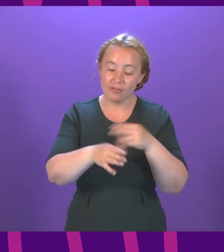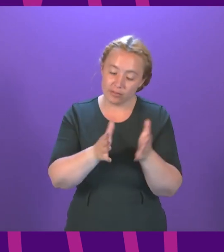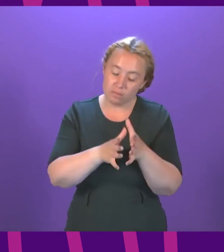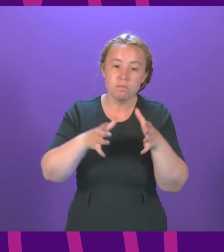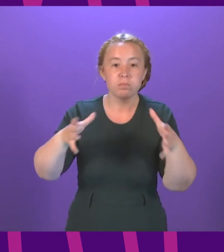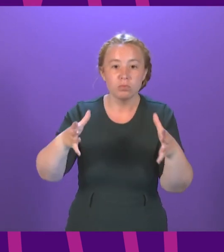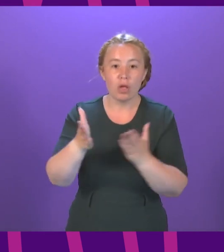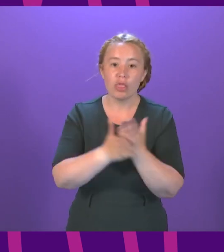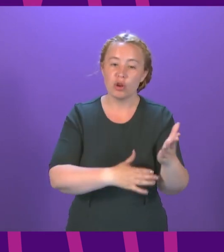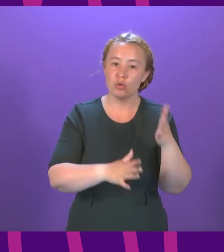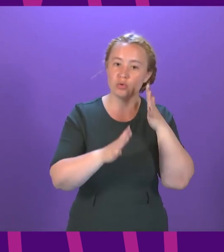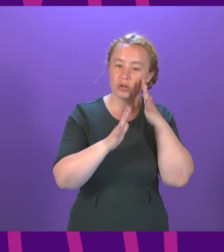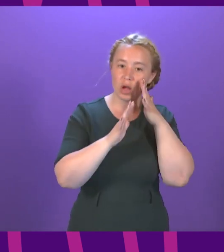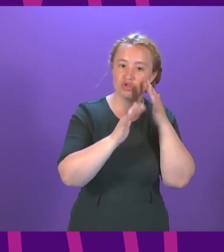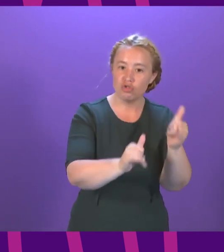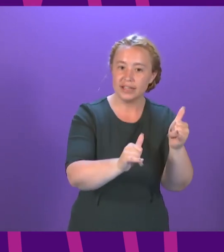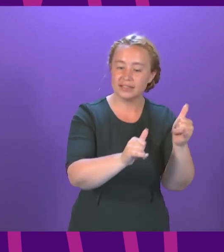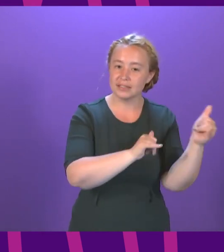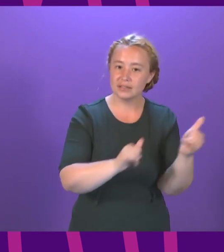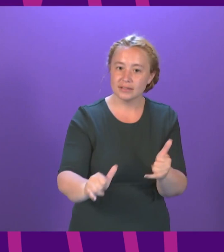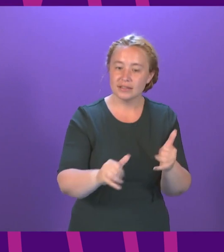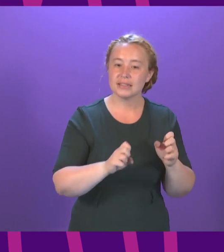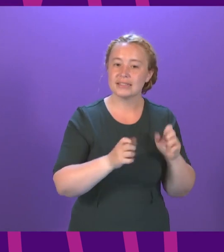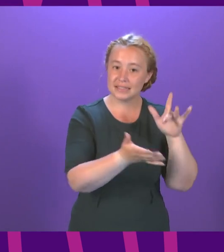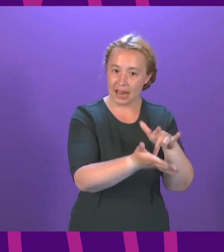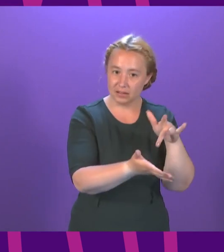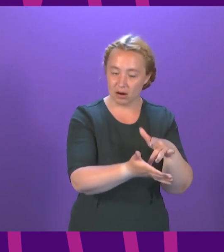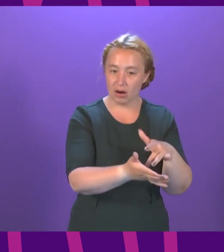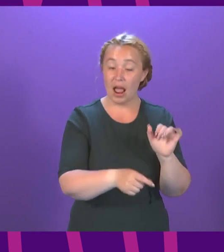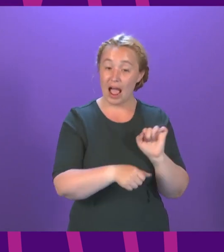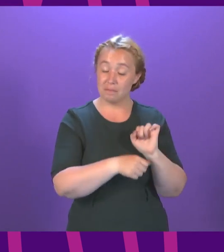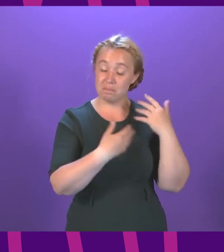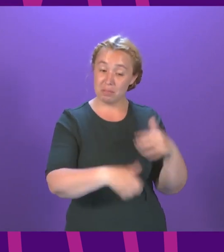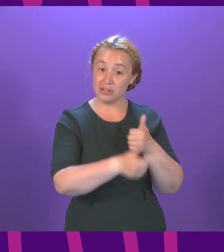the national contact tracing centre, and we have supported test and protect to make appropriate